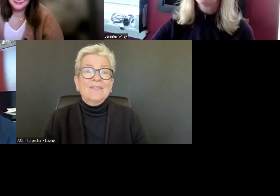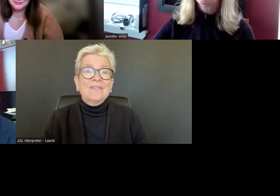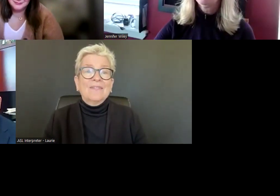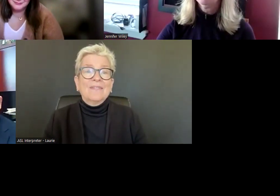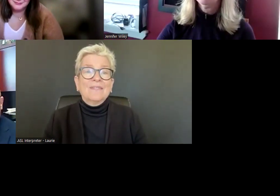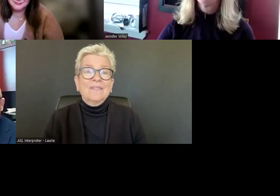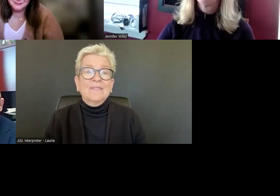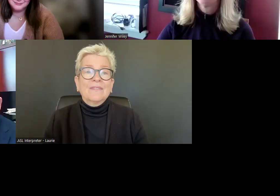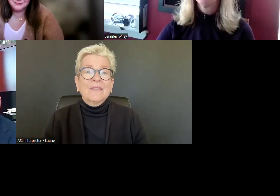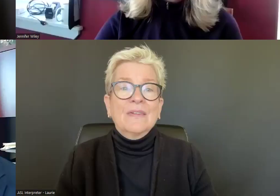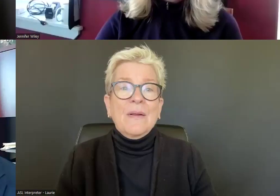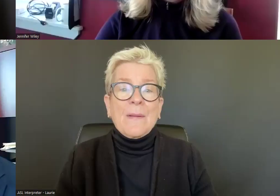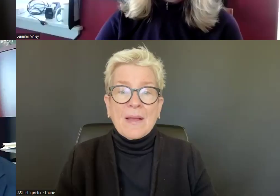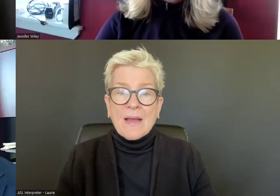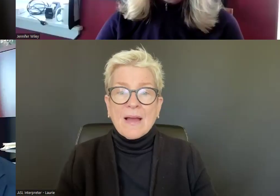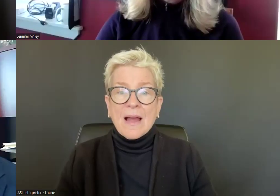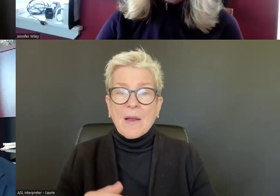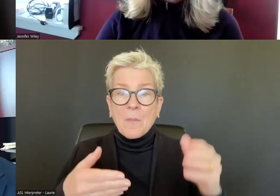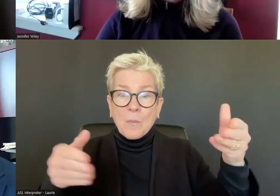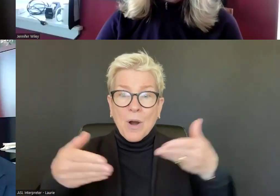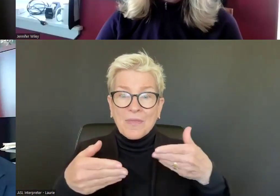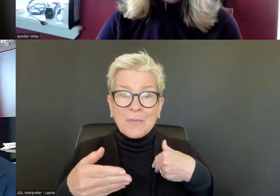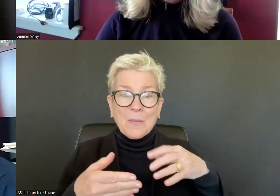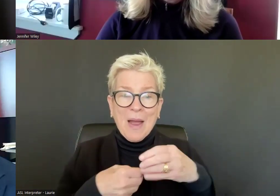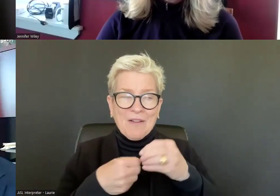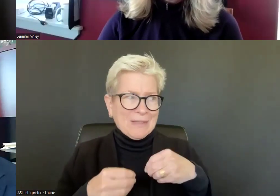my office & said, "Come on, I'm not doing this alone. You're going to come in with us